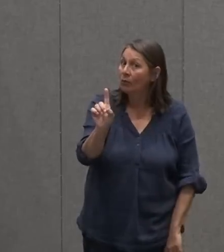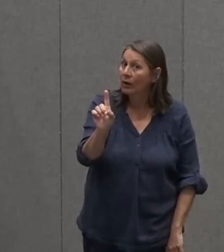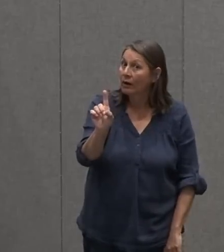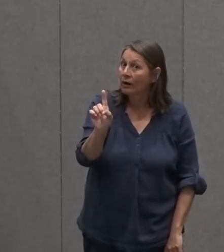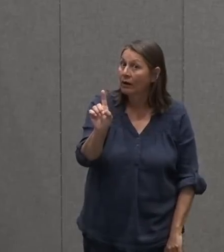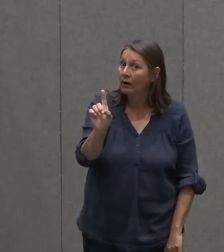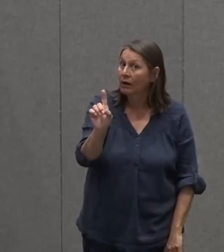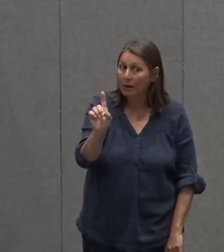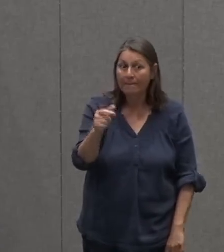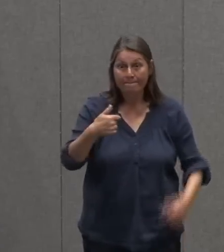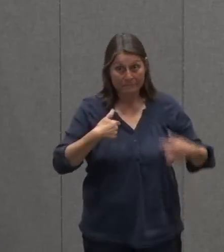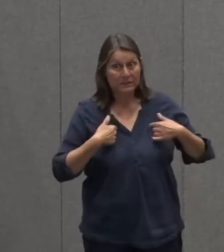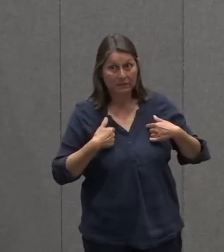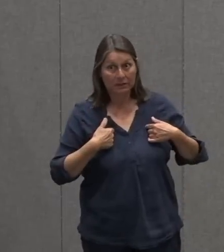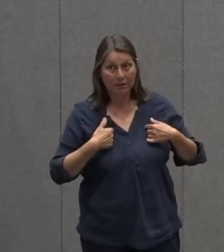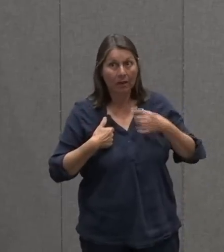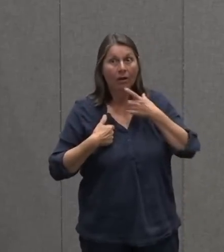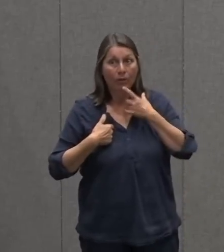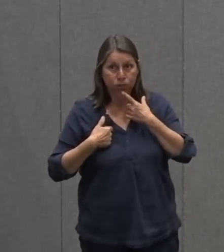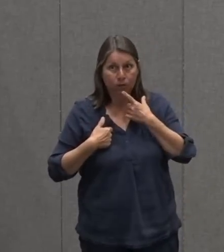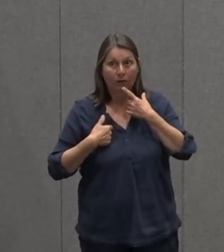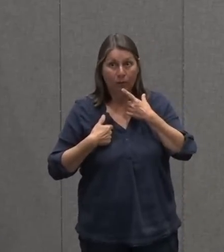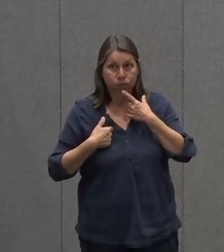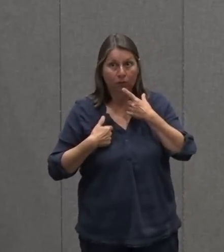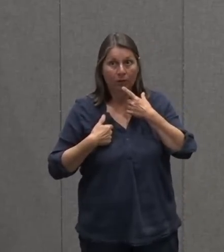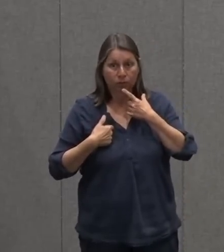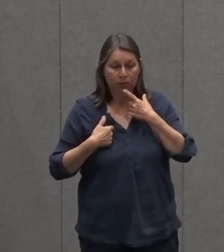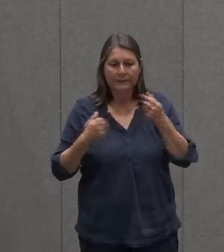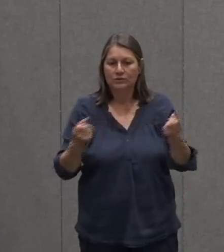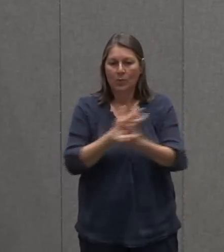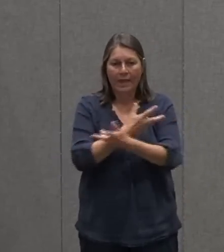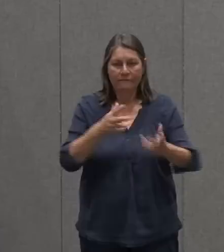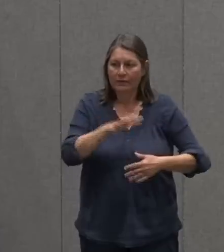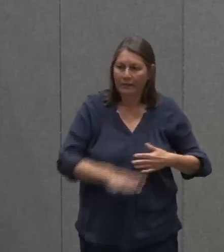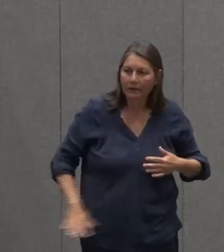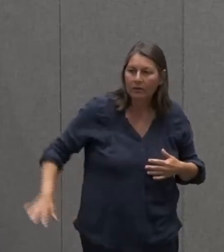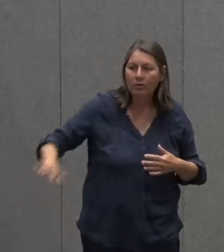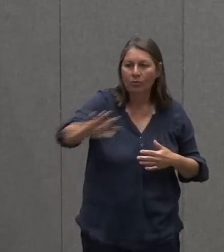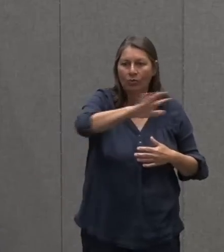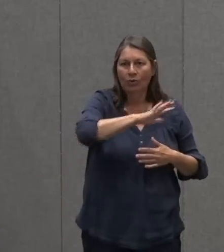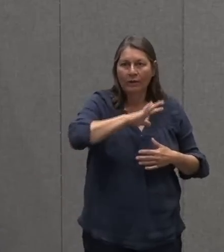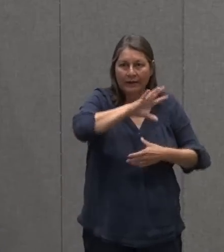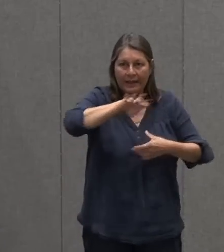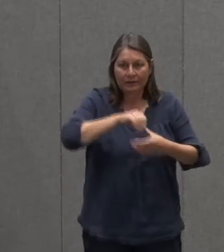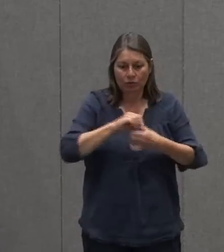It was coming out of me. And so everything around us, including ourselves is made up of matter.